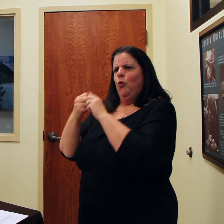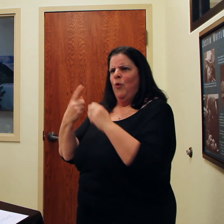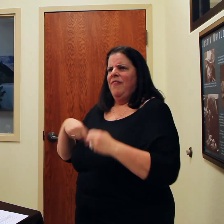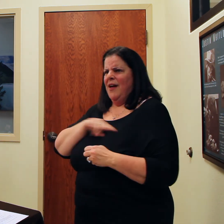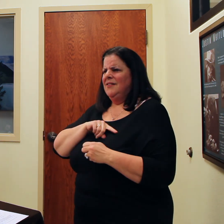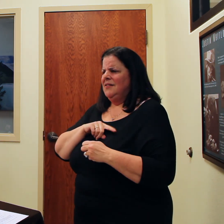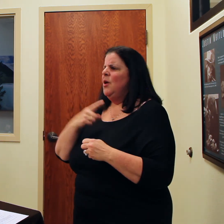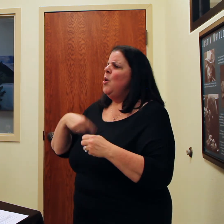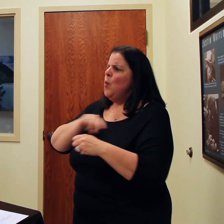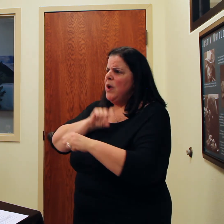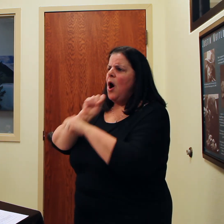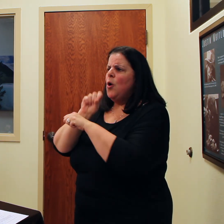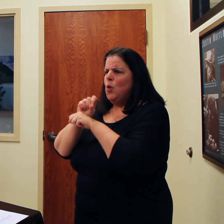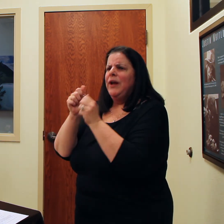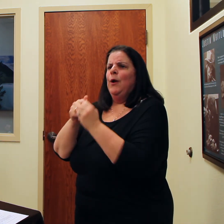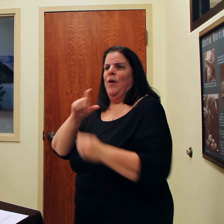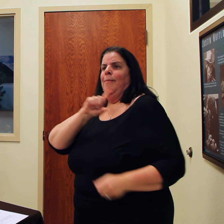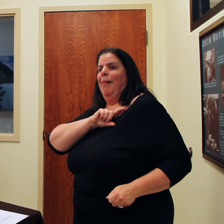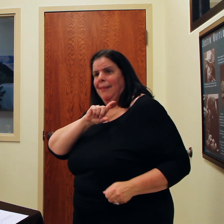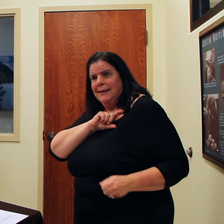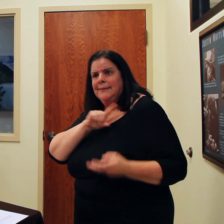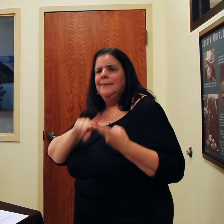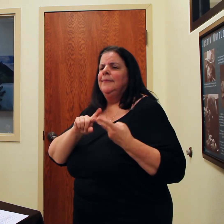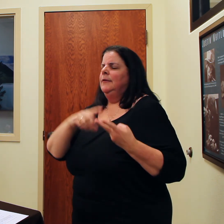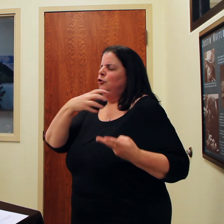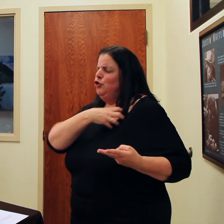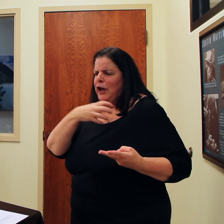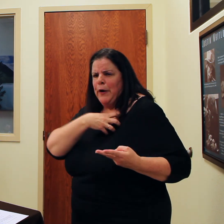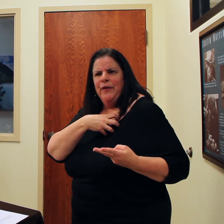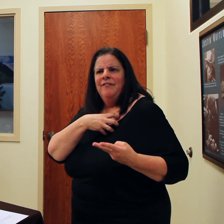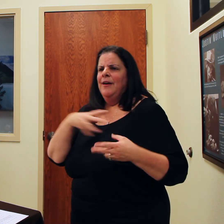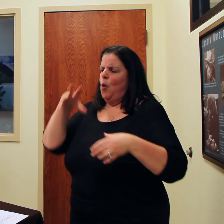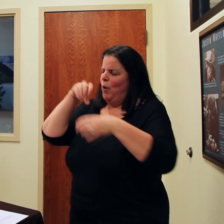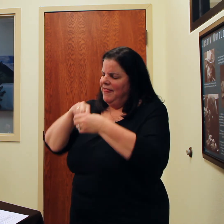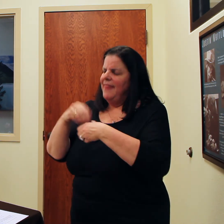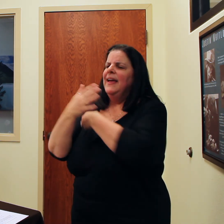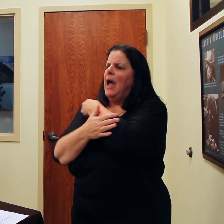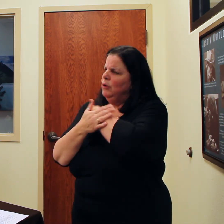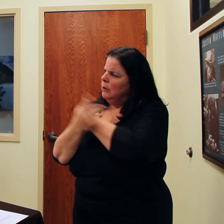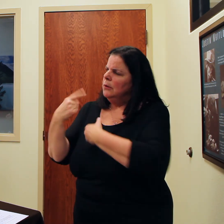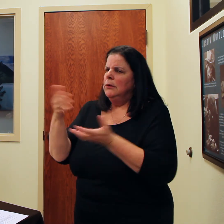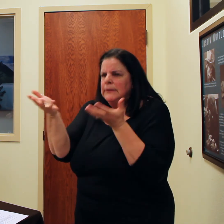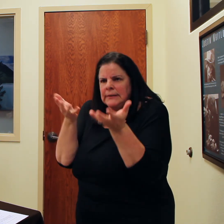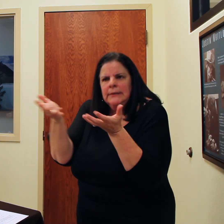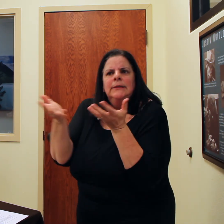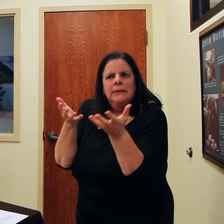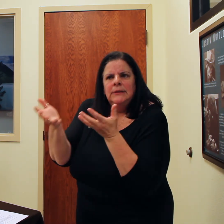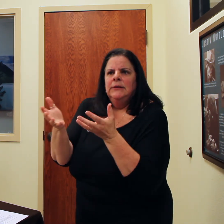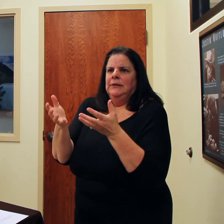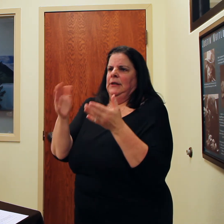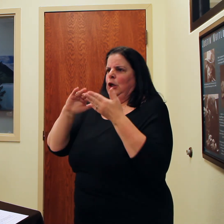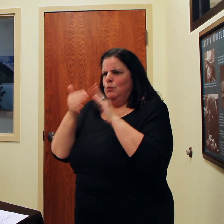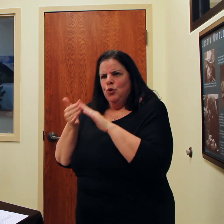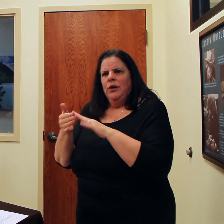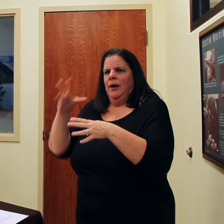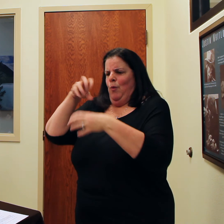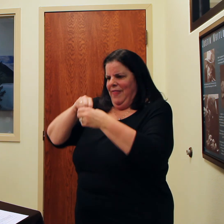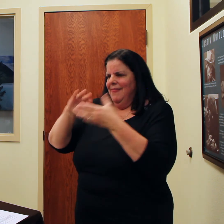with our police and our Sheriff's department here within the county, and within our community and our city to be able to access those things,